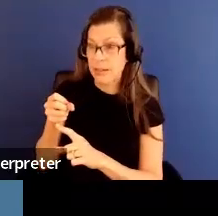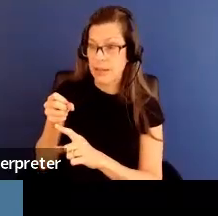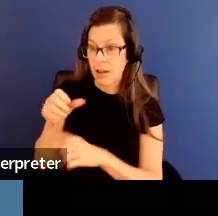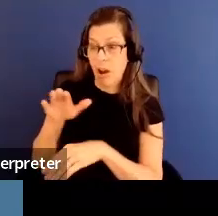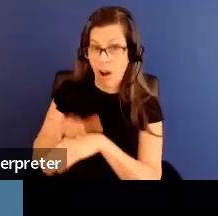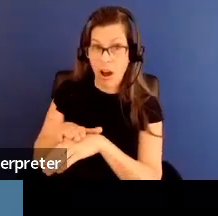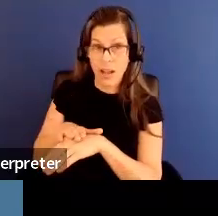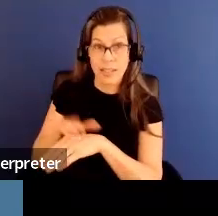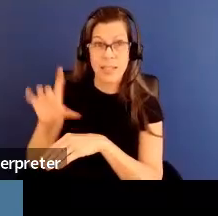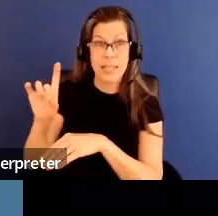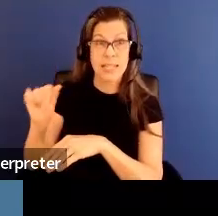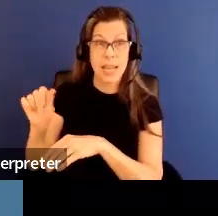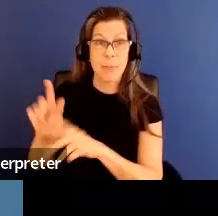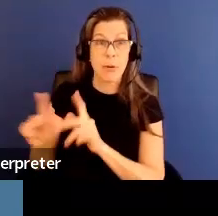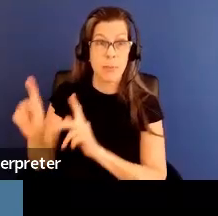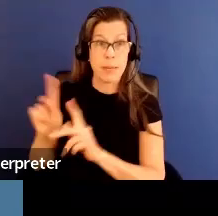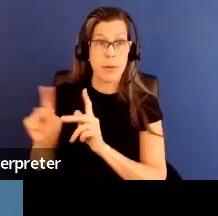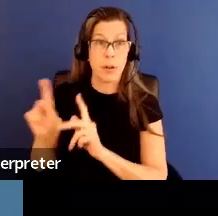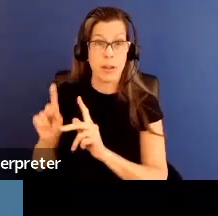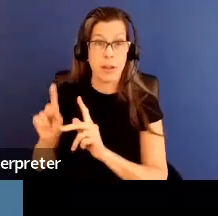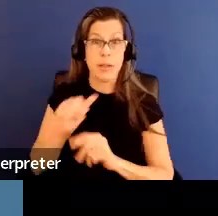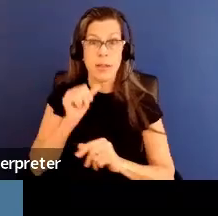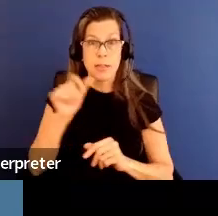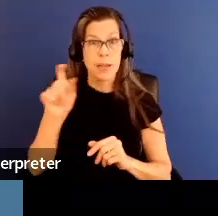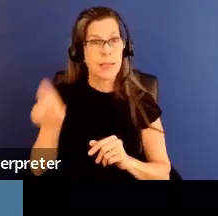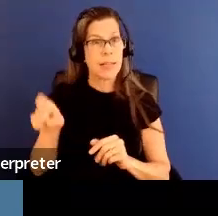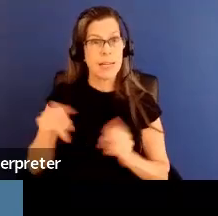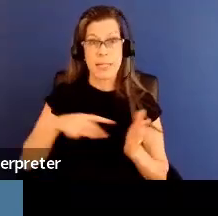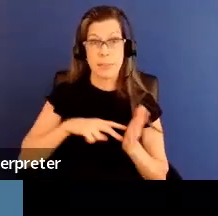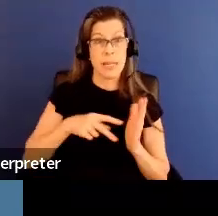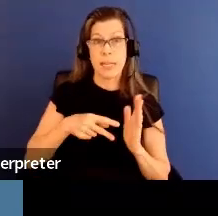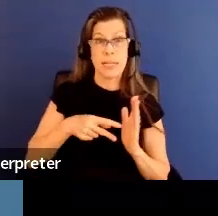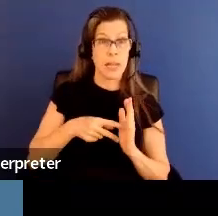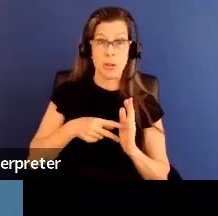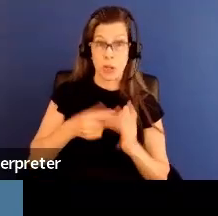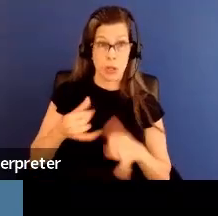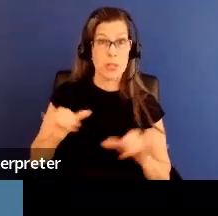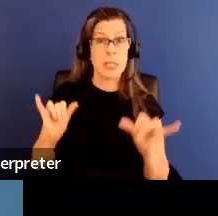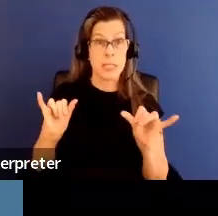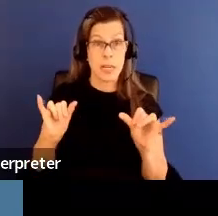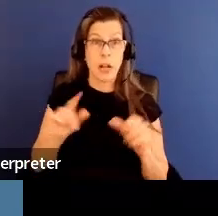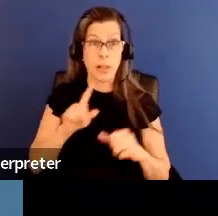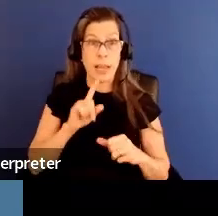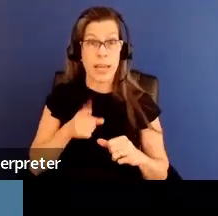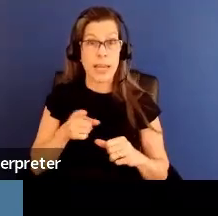soon and in a timely manner. Because of their disabilities and their needs. That is a disproportionate